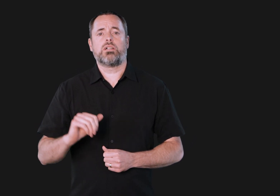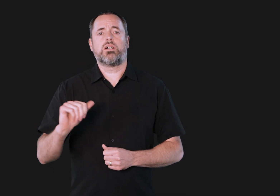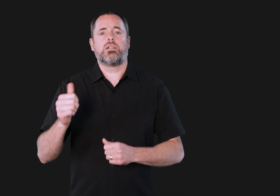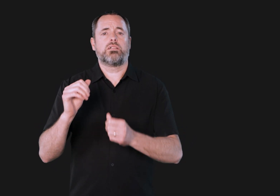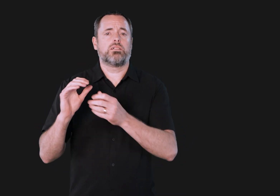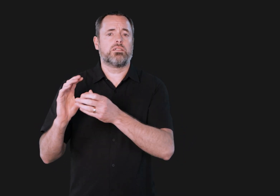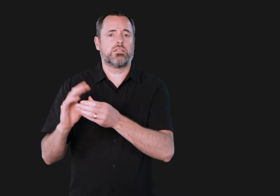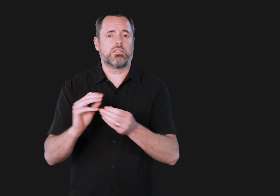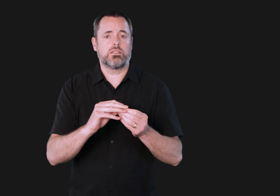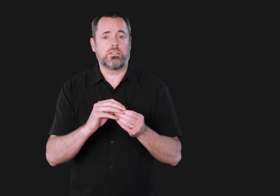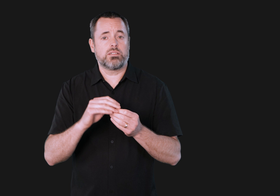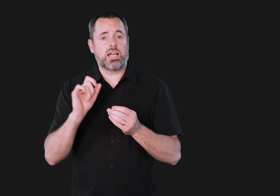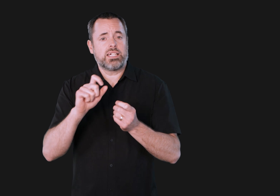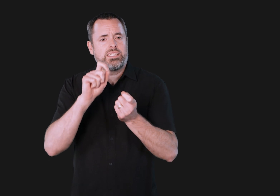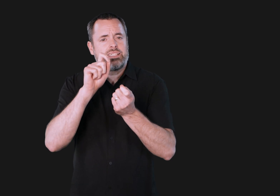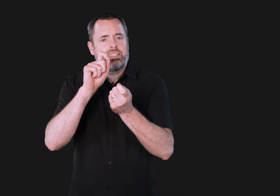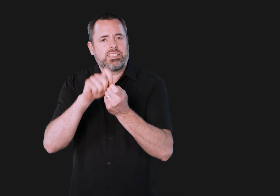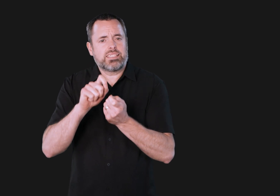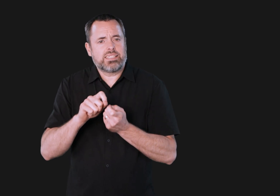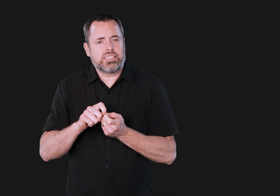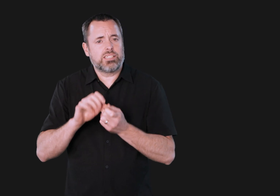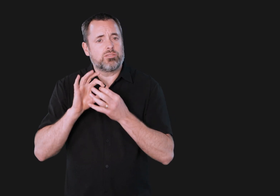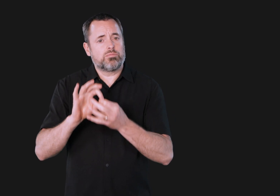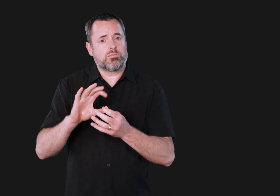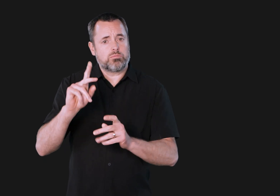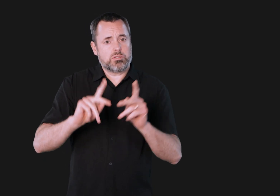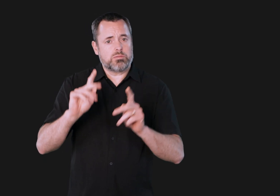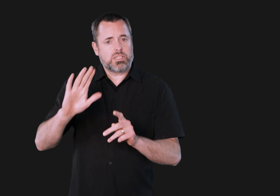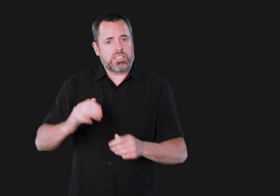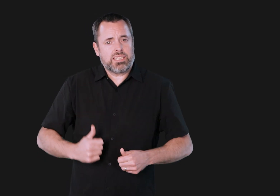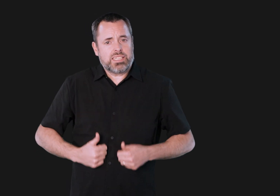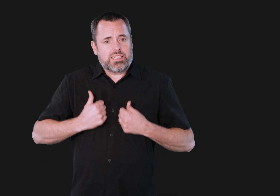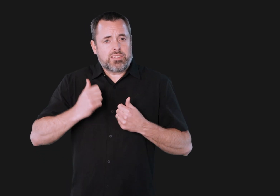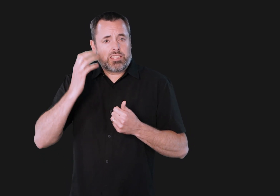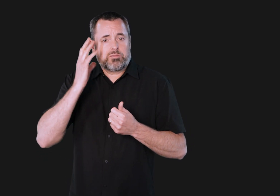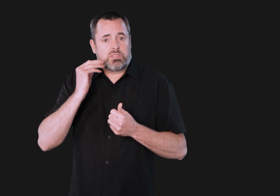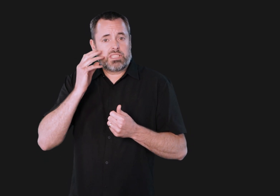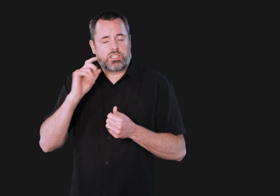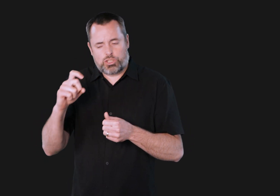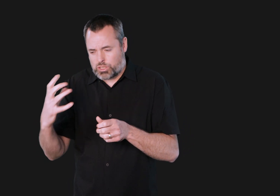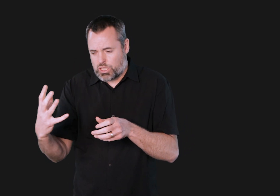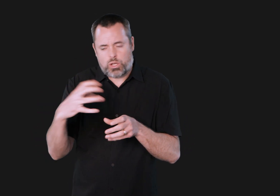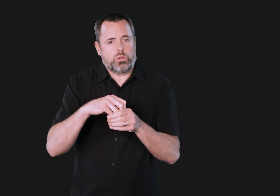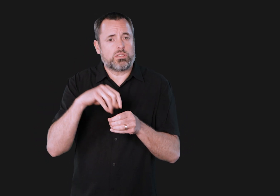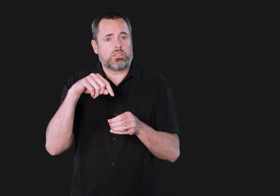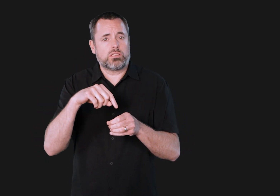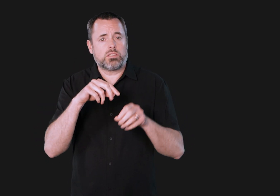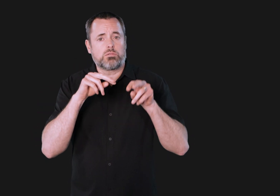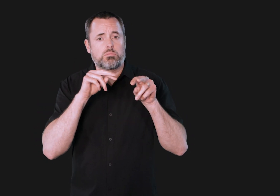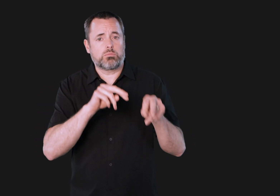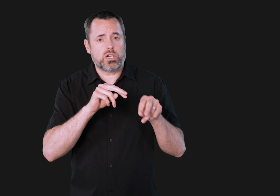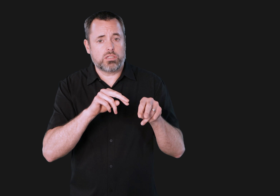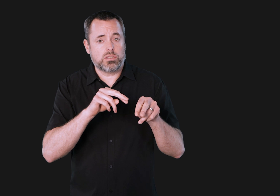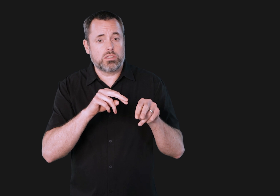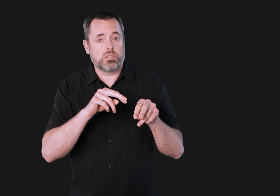Other people said that details about people’s lived experience should be included in monitoring.